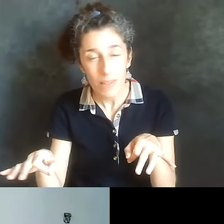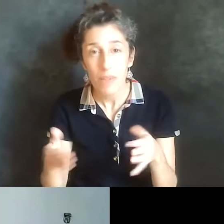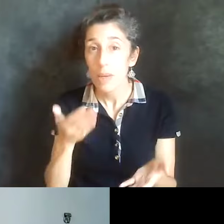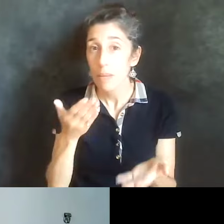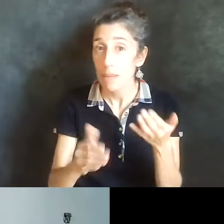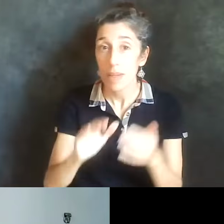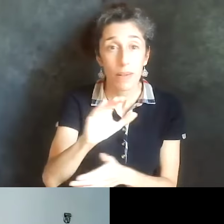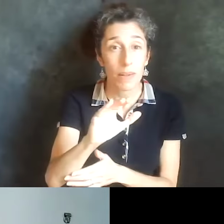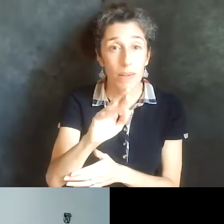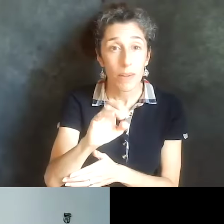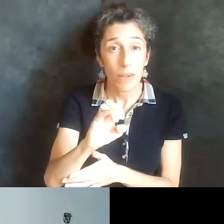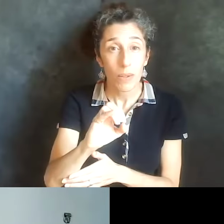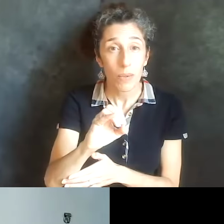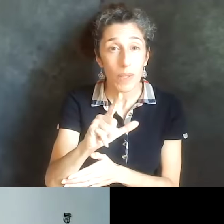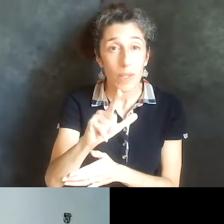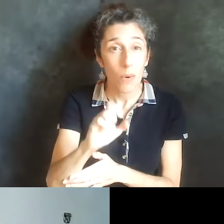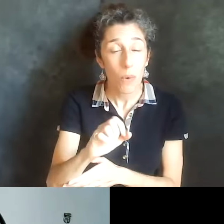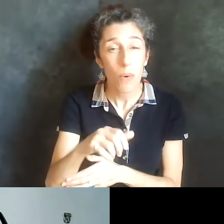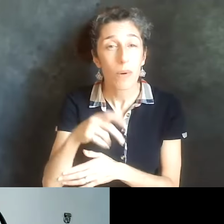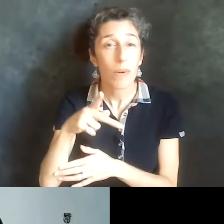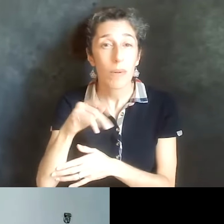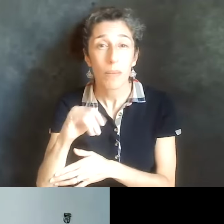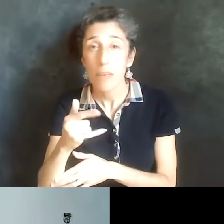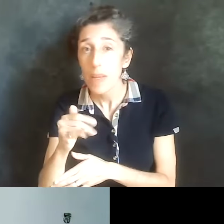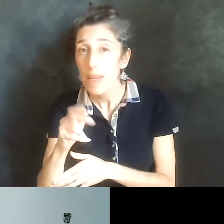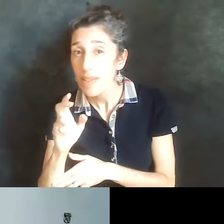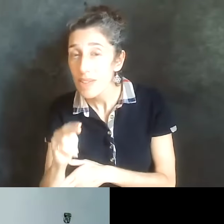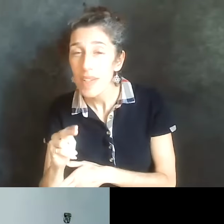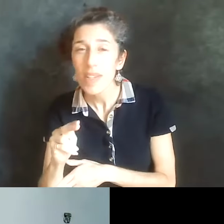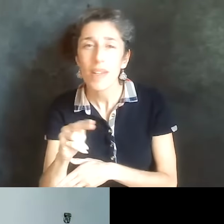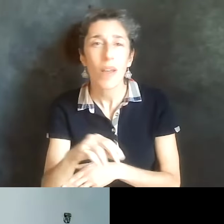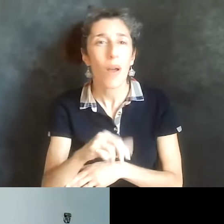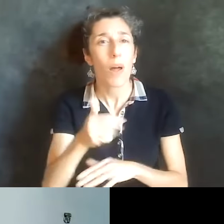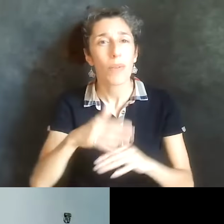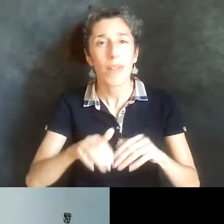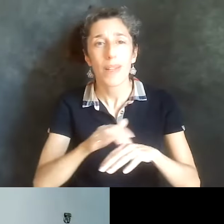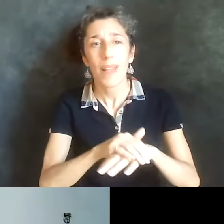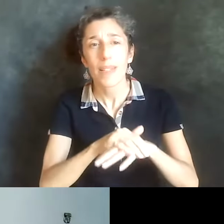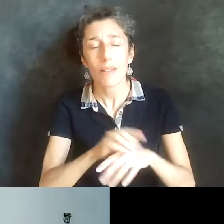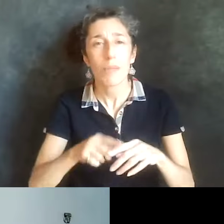I want to get a sense of what languages here are represented and I'll explain why that